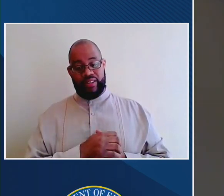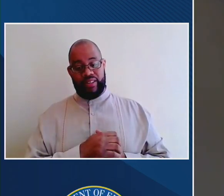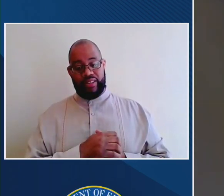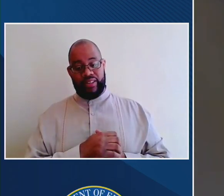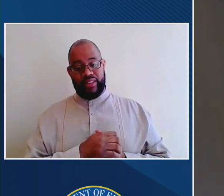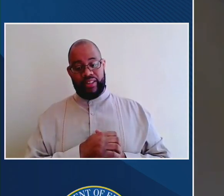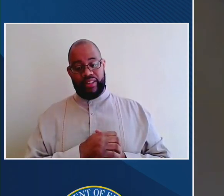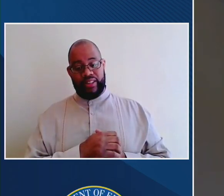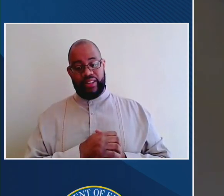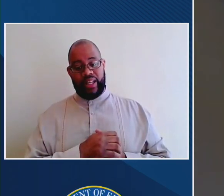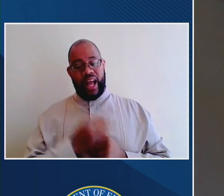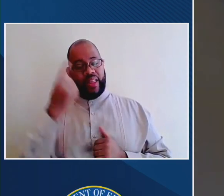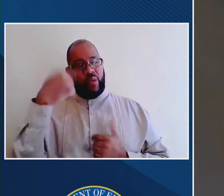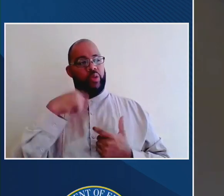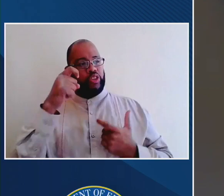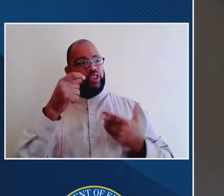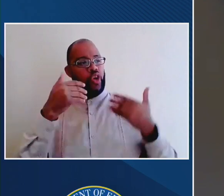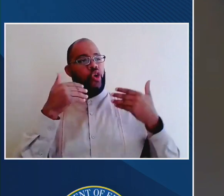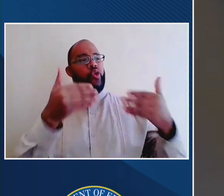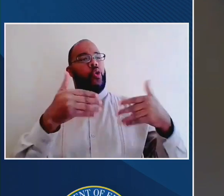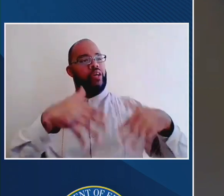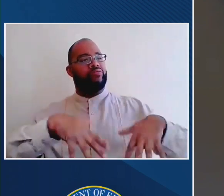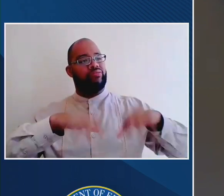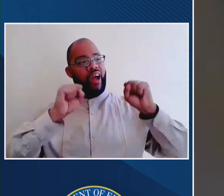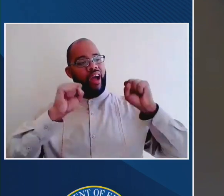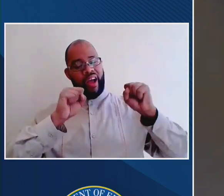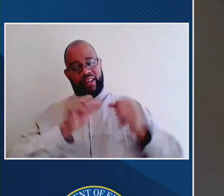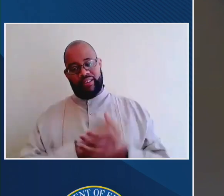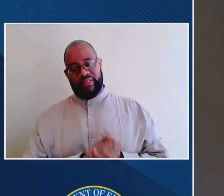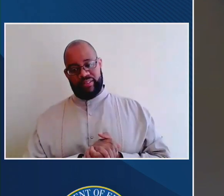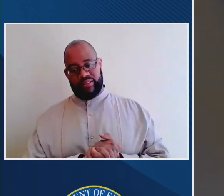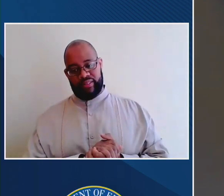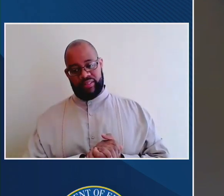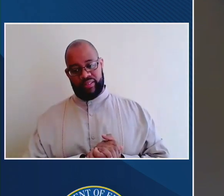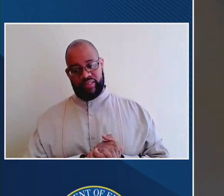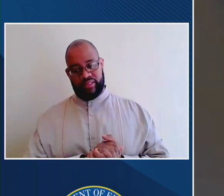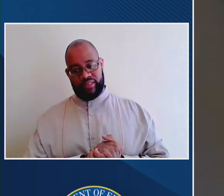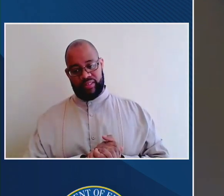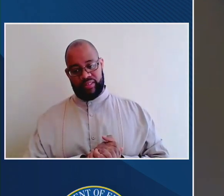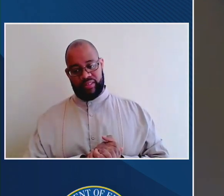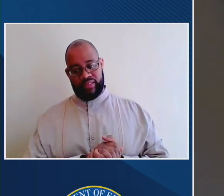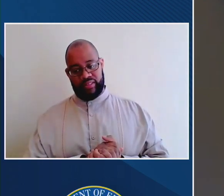should go ahead and take the consensus